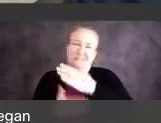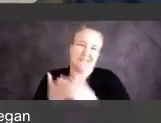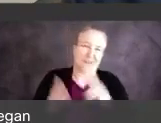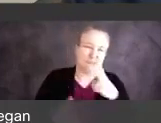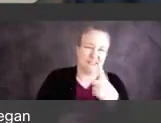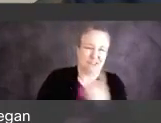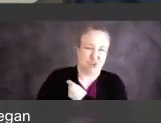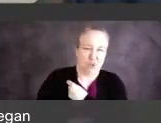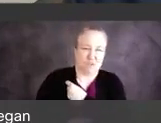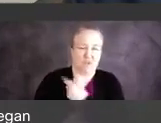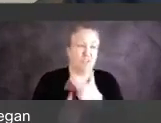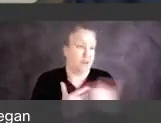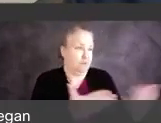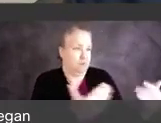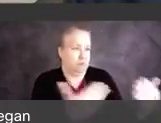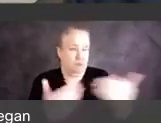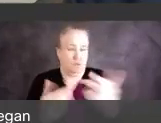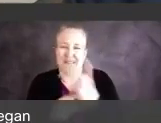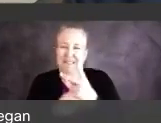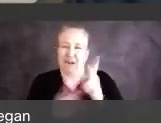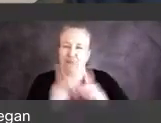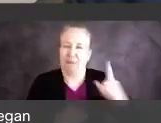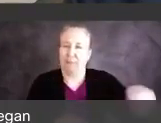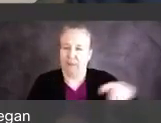be able to take care of all the people that they gave those first doses to.